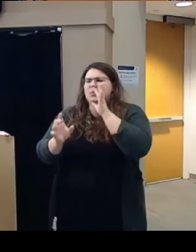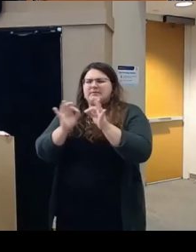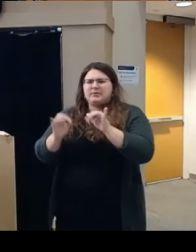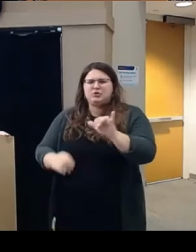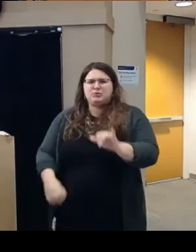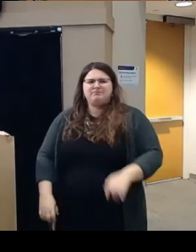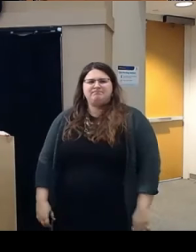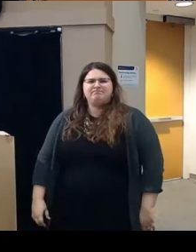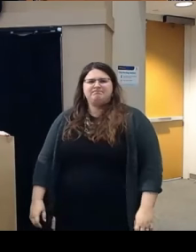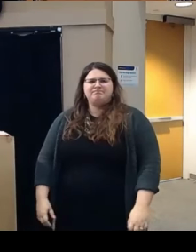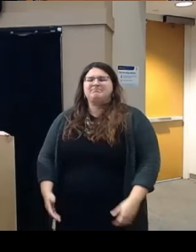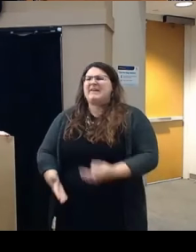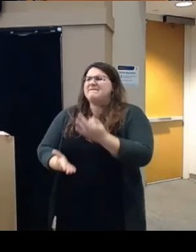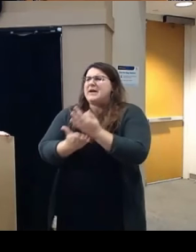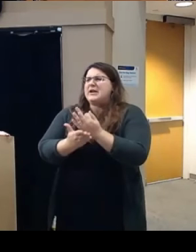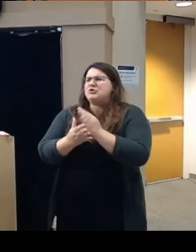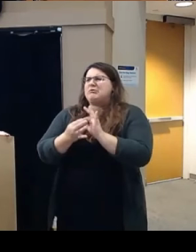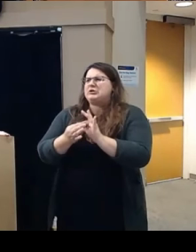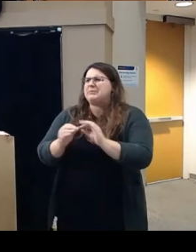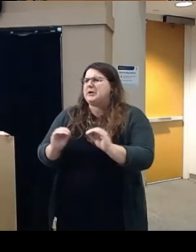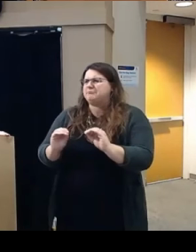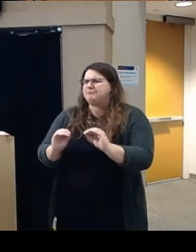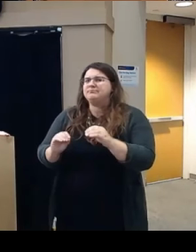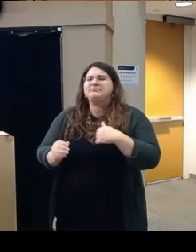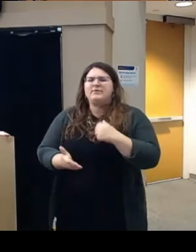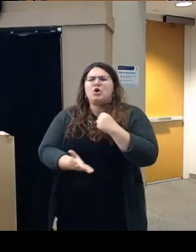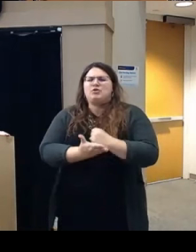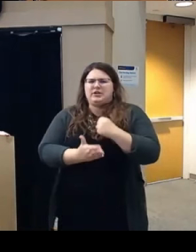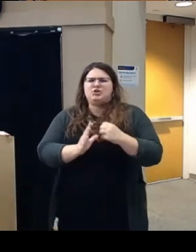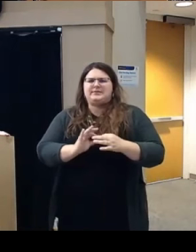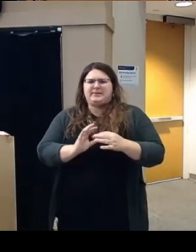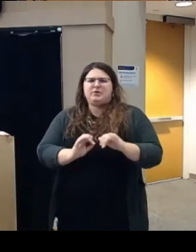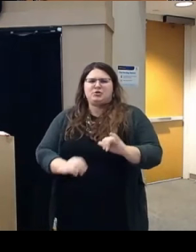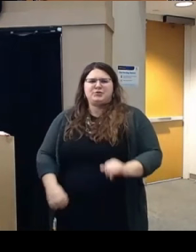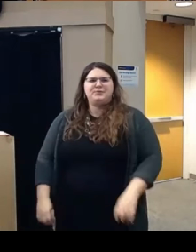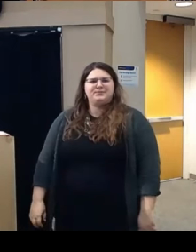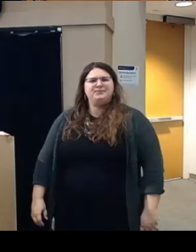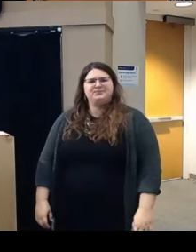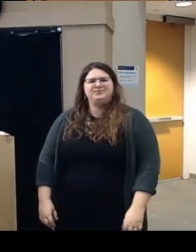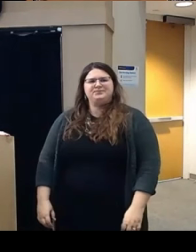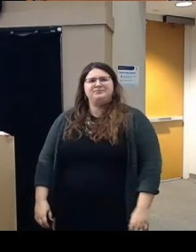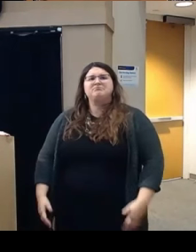um no Financial relationships um and we have our accreditation statement so as Dr djovani mentioned